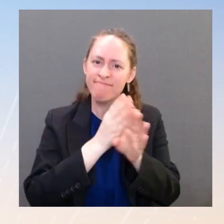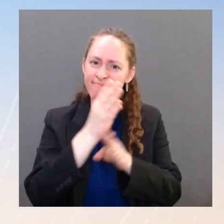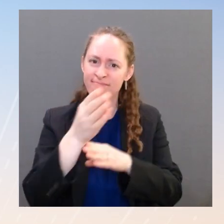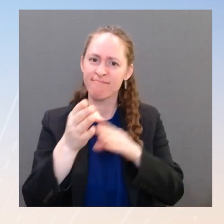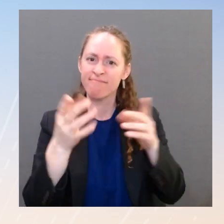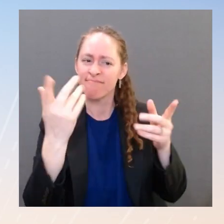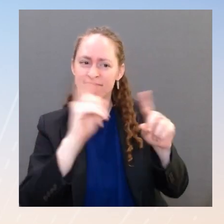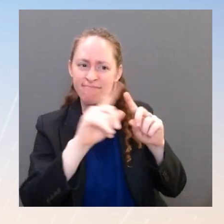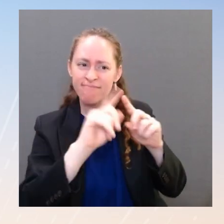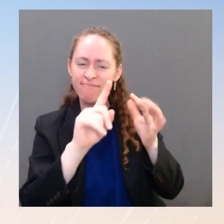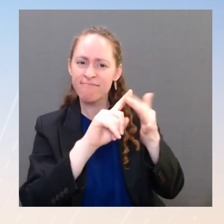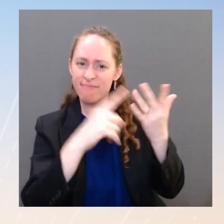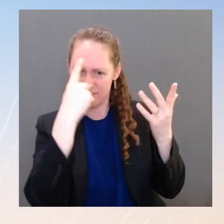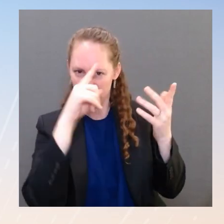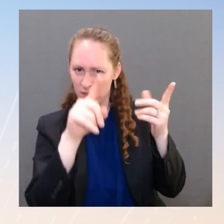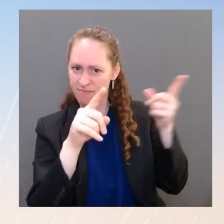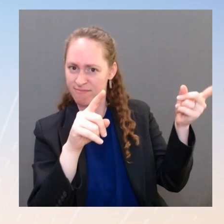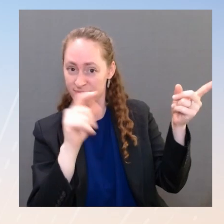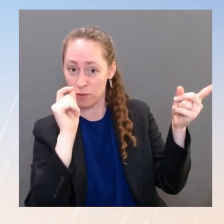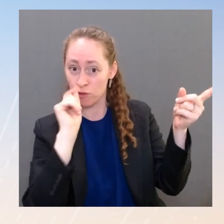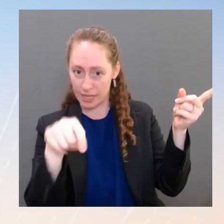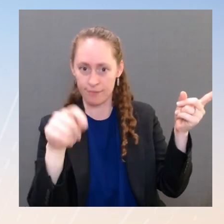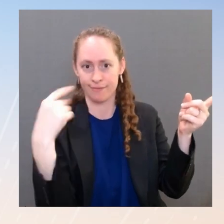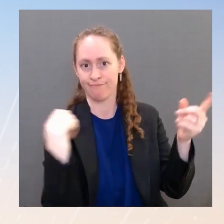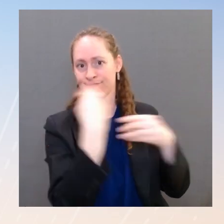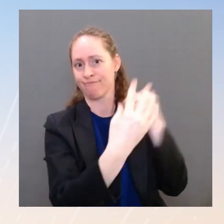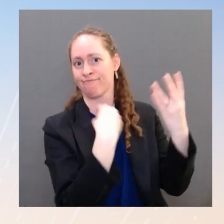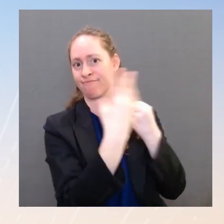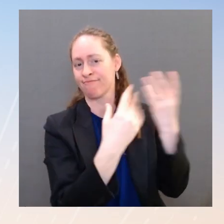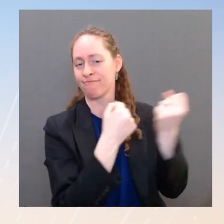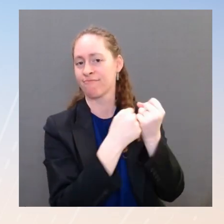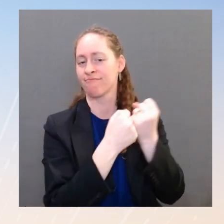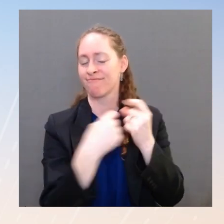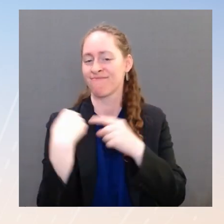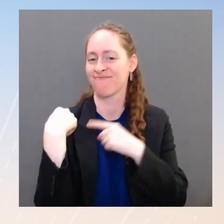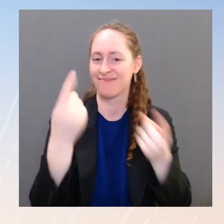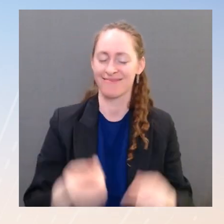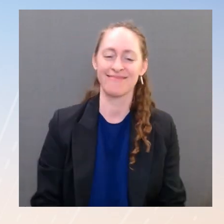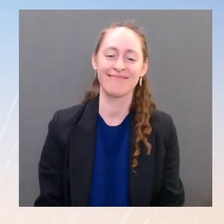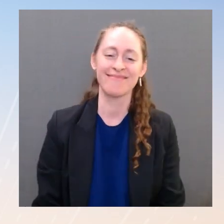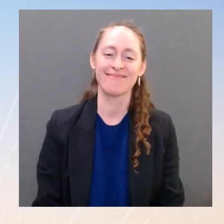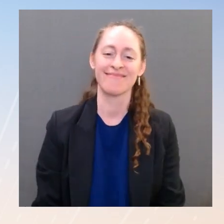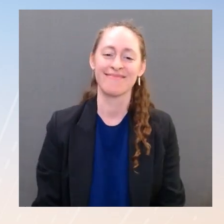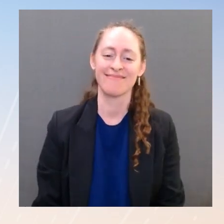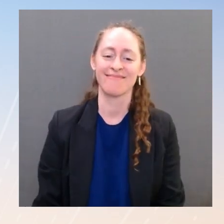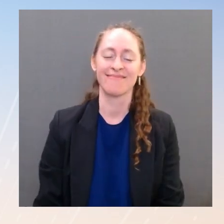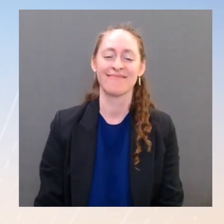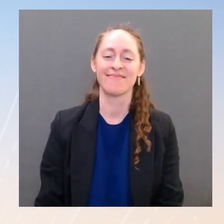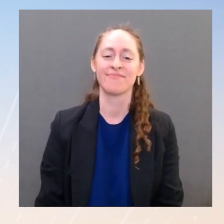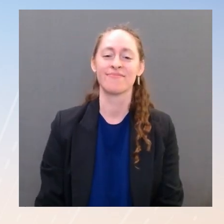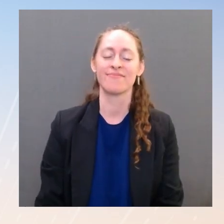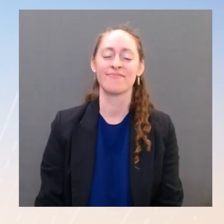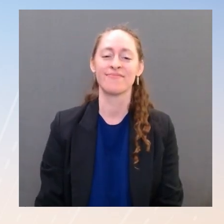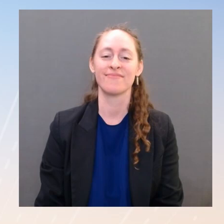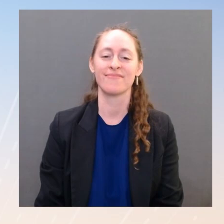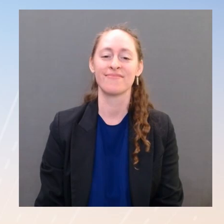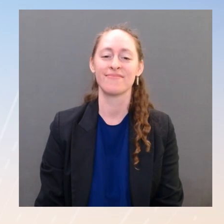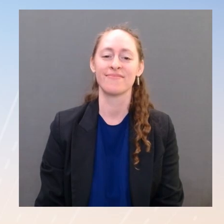because they've been so effective -- effectively used to defend their country against the Russian invasion, including to win the Battle for Kyiv.